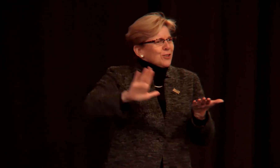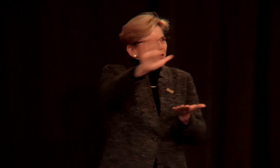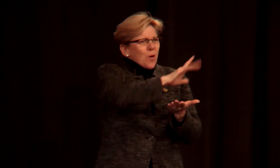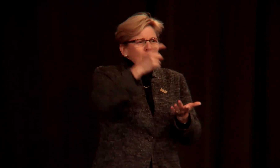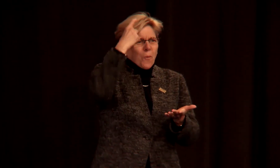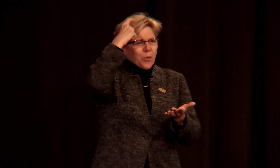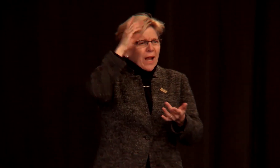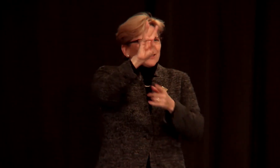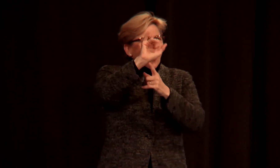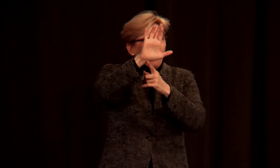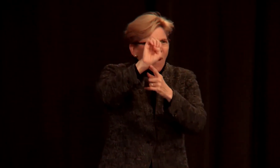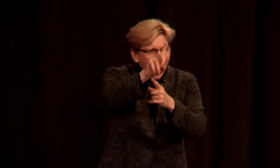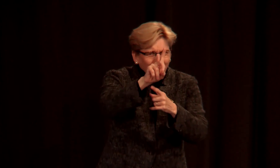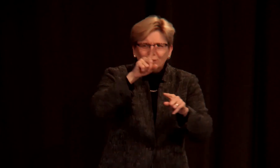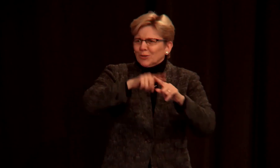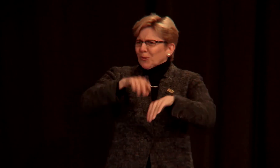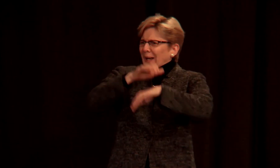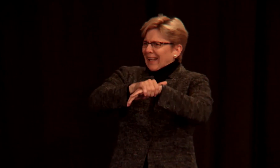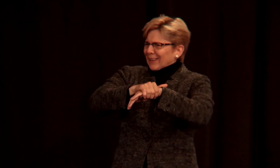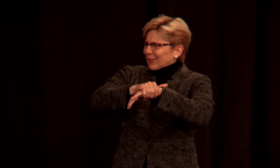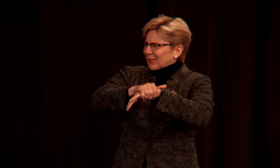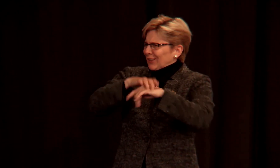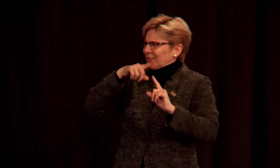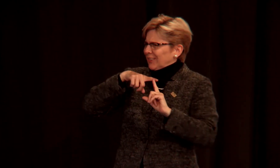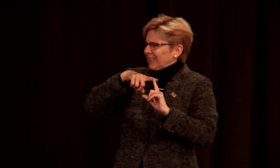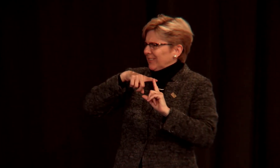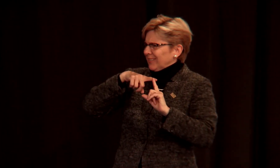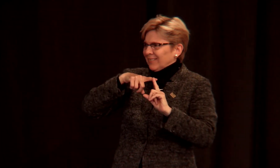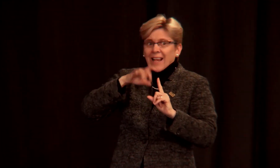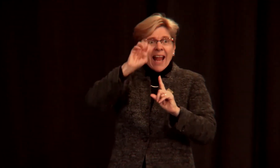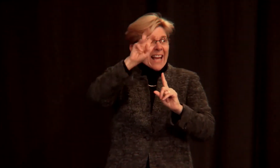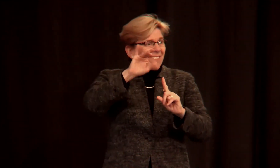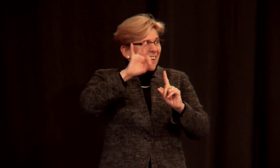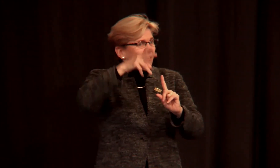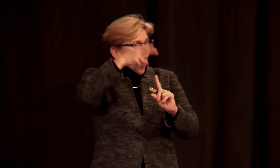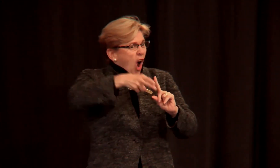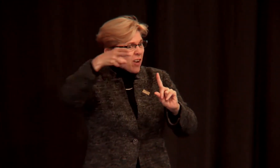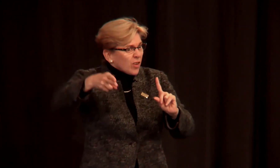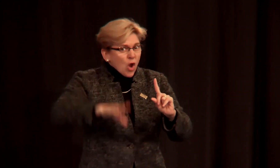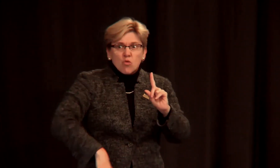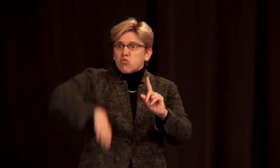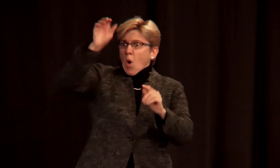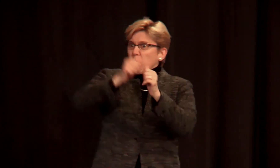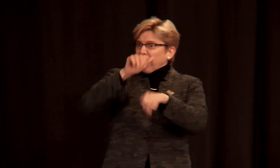wired towards English, even if you're hard-of-hearing and grow up with English.